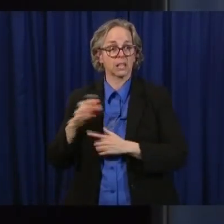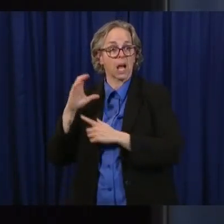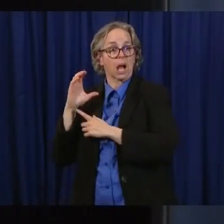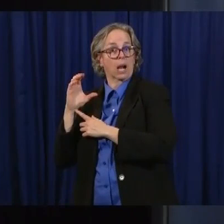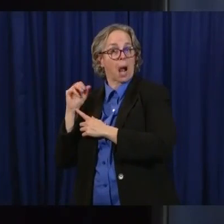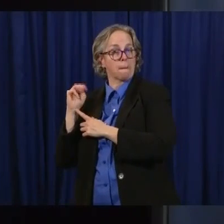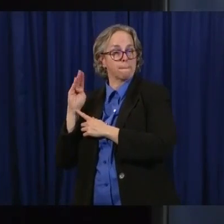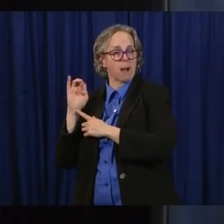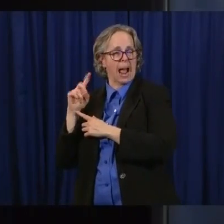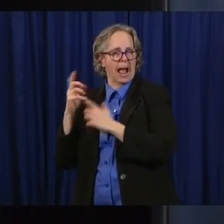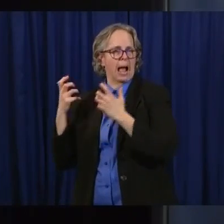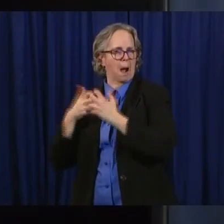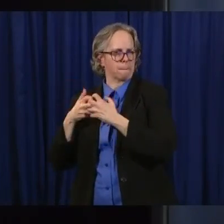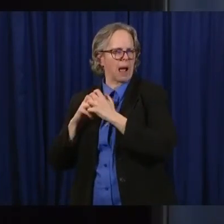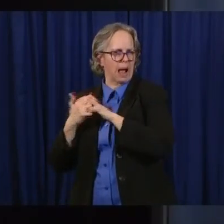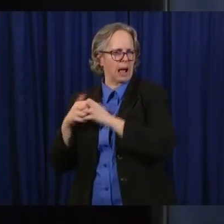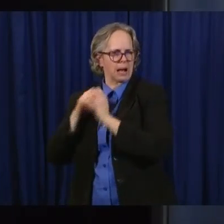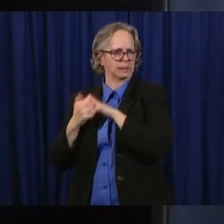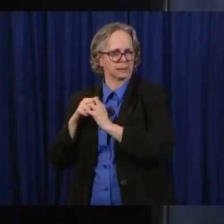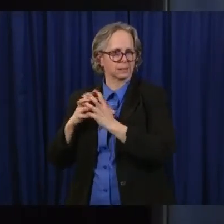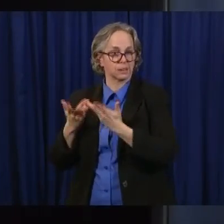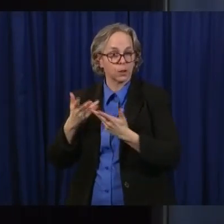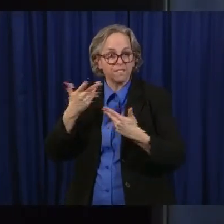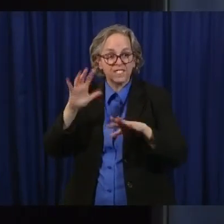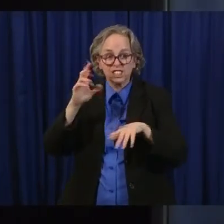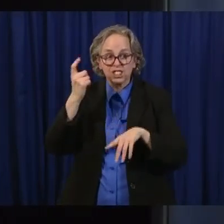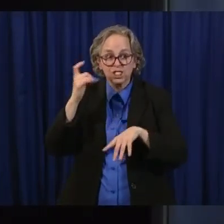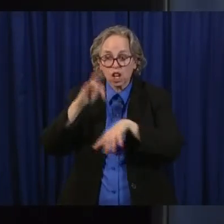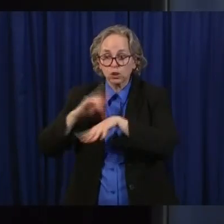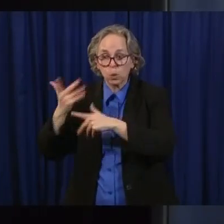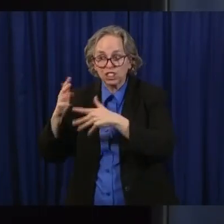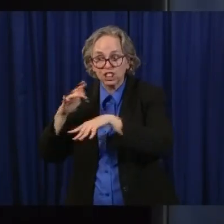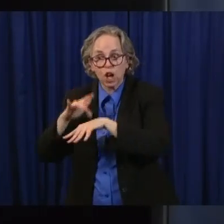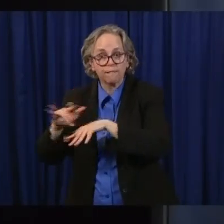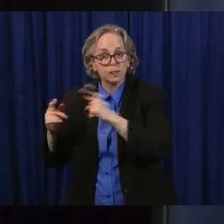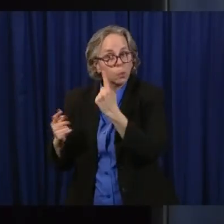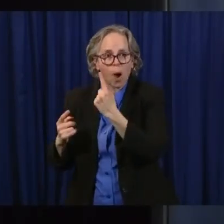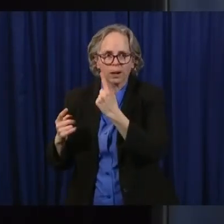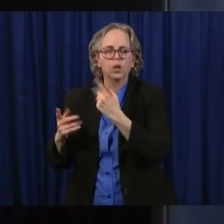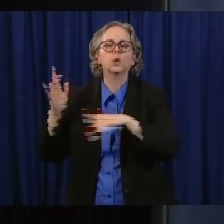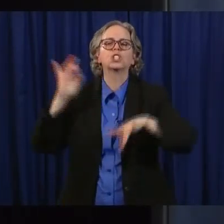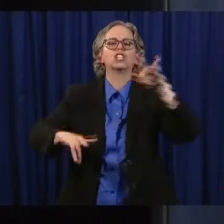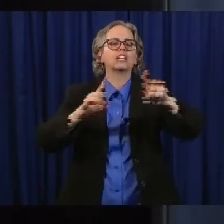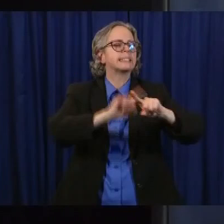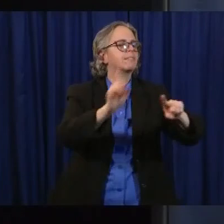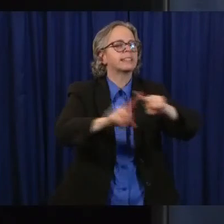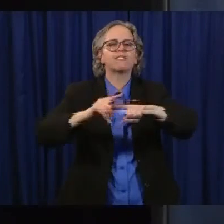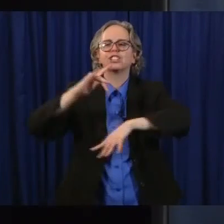SERVICES DEPENDING ON YOUR ENVIRONMENT. THAT IS JUST AN EXAMPLE.